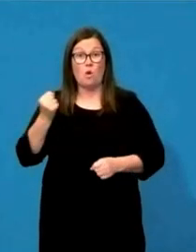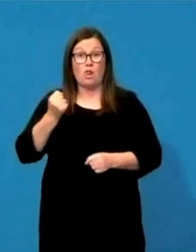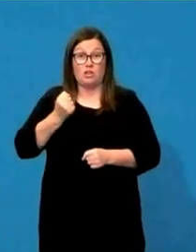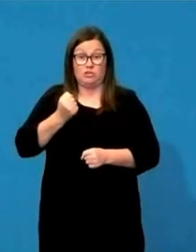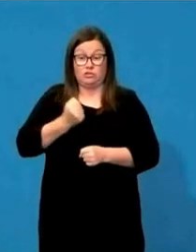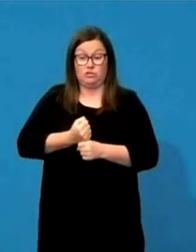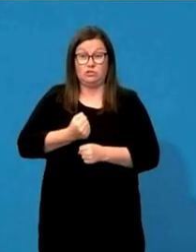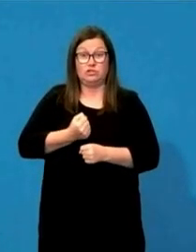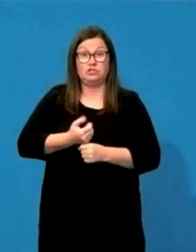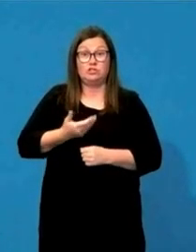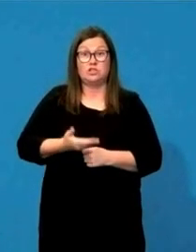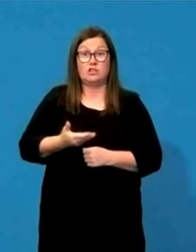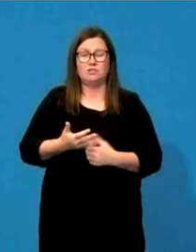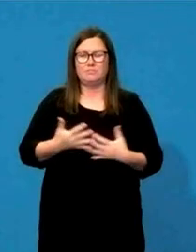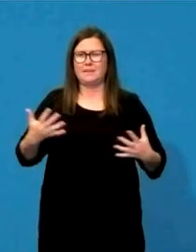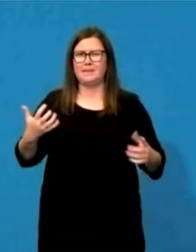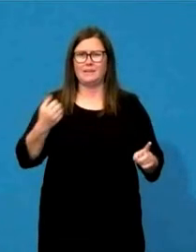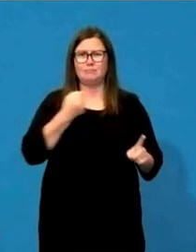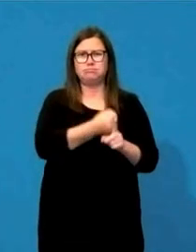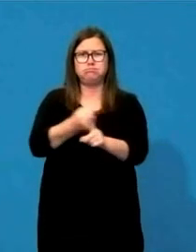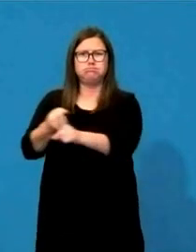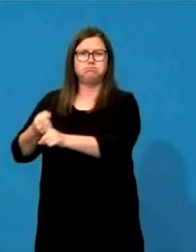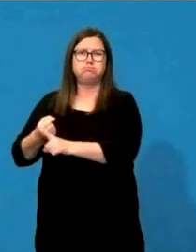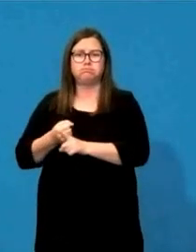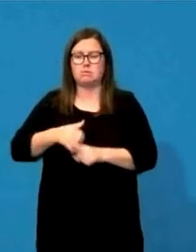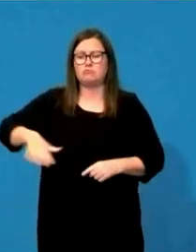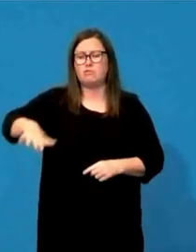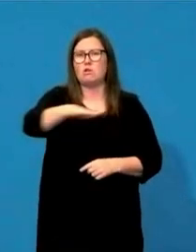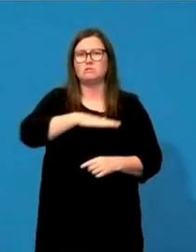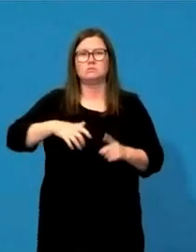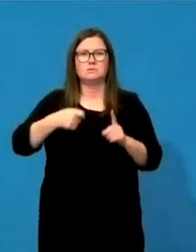area. And that is passed on.